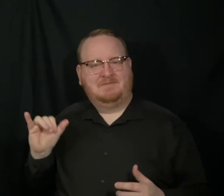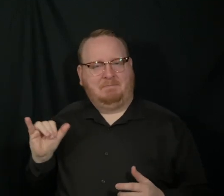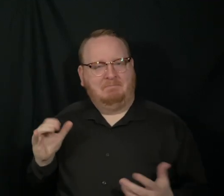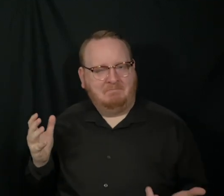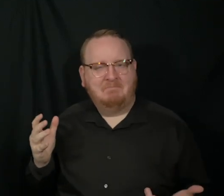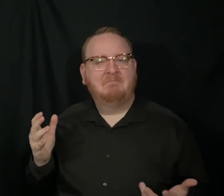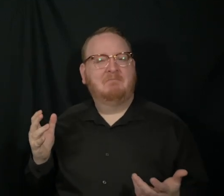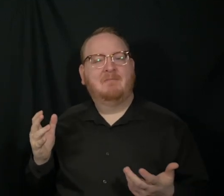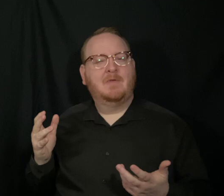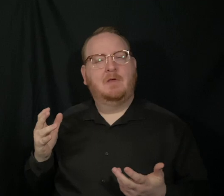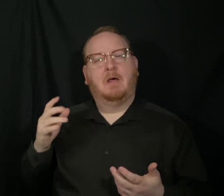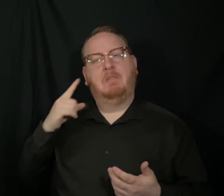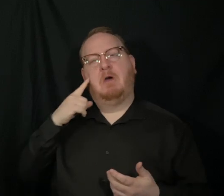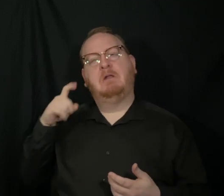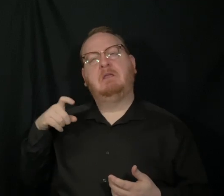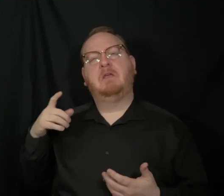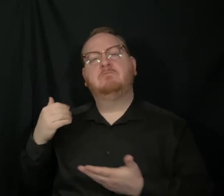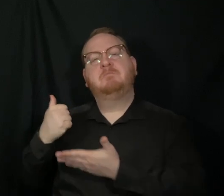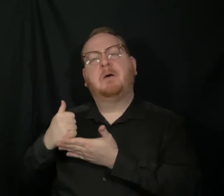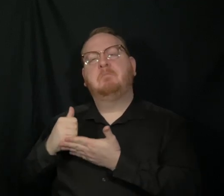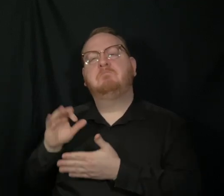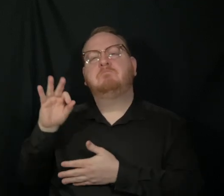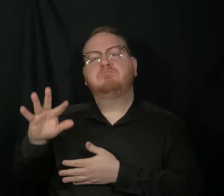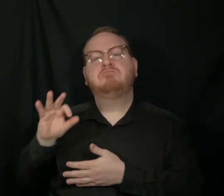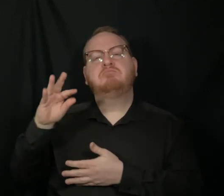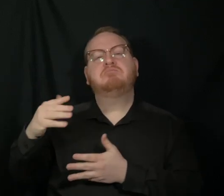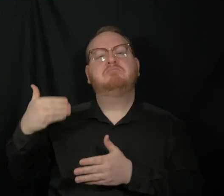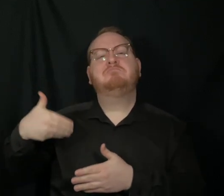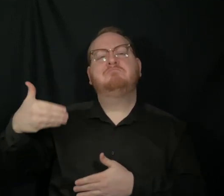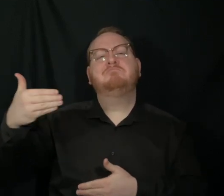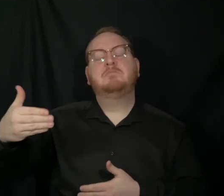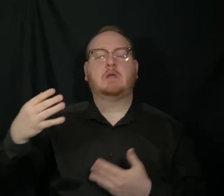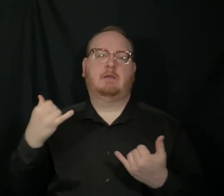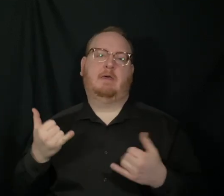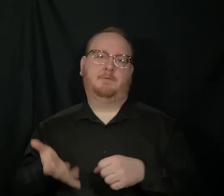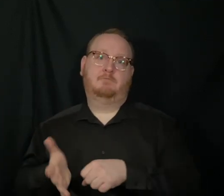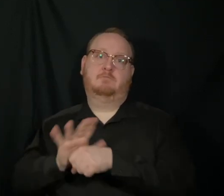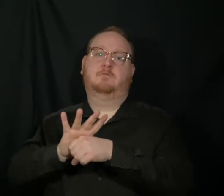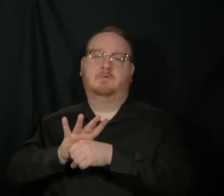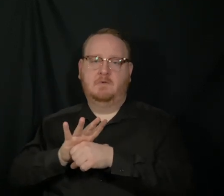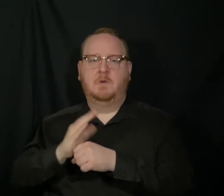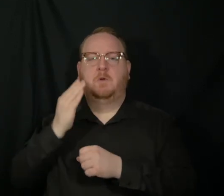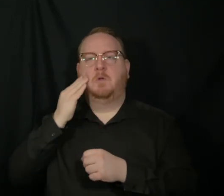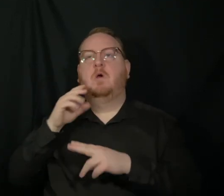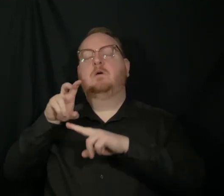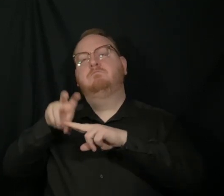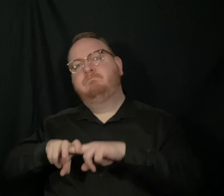just little nuggets from time to time, and especially with COVID, we have a hard time of like sitting on these long webinars